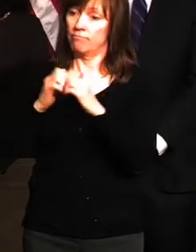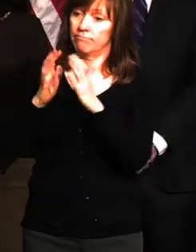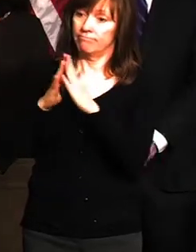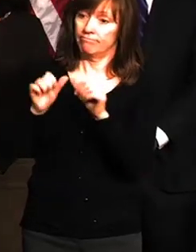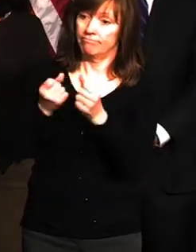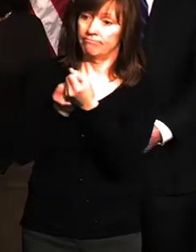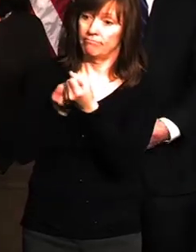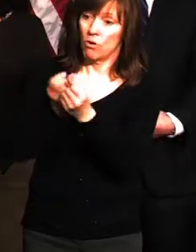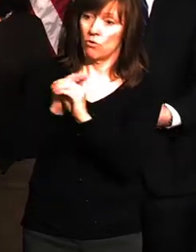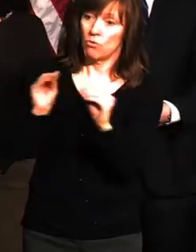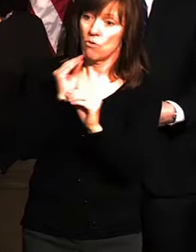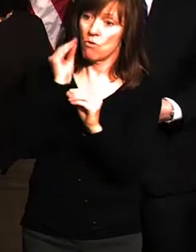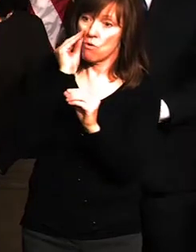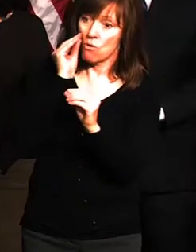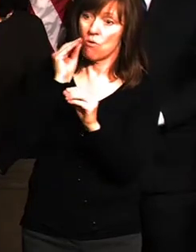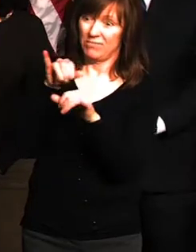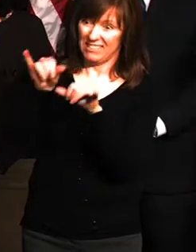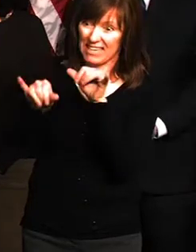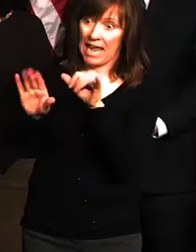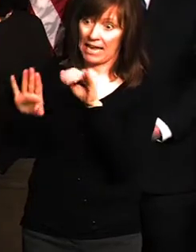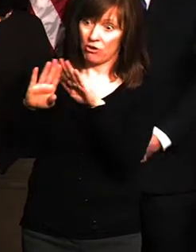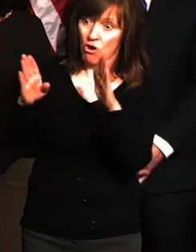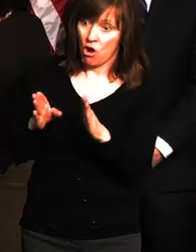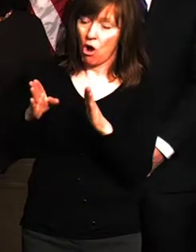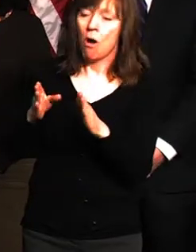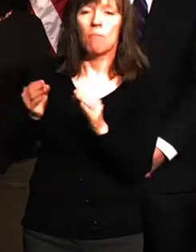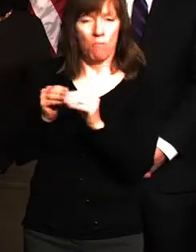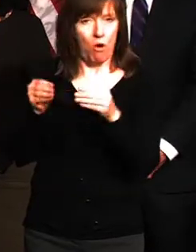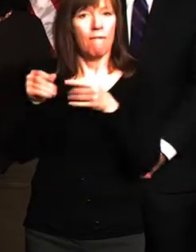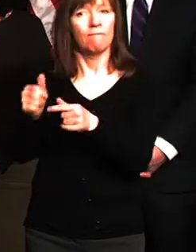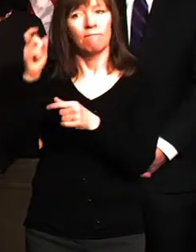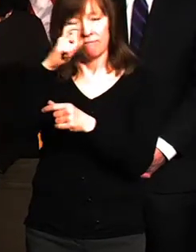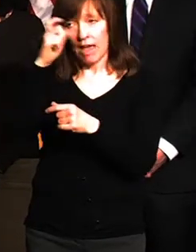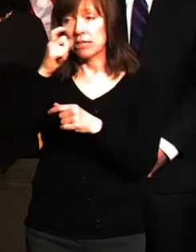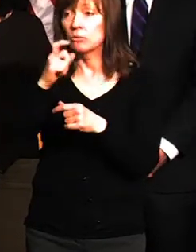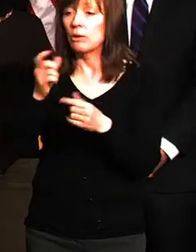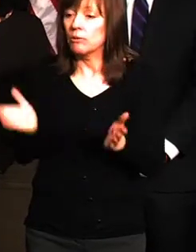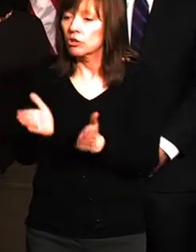strategies that facilitate families out of homeless shelters and meet the needs of families